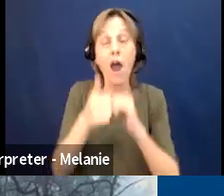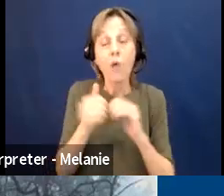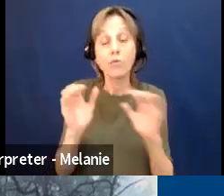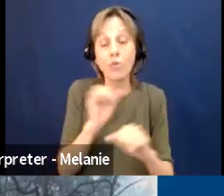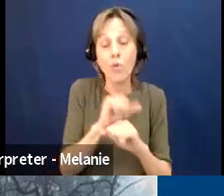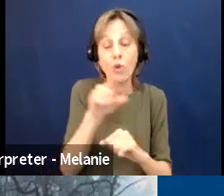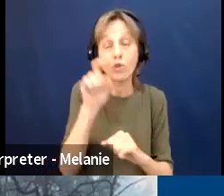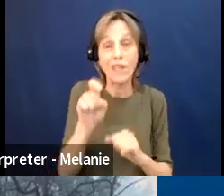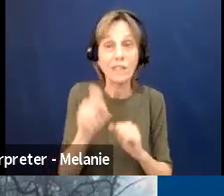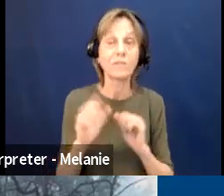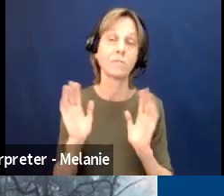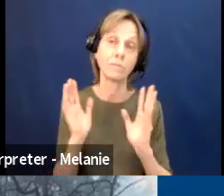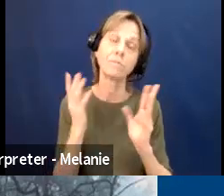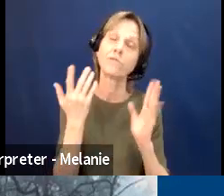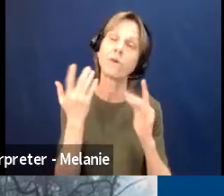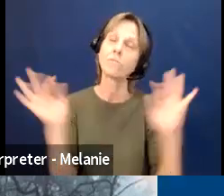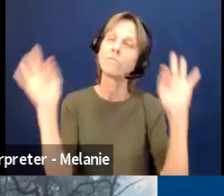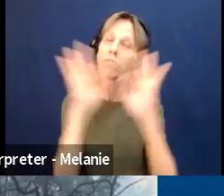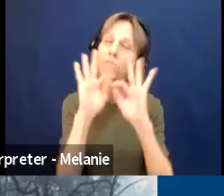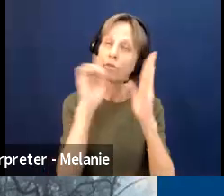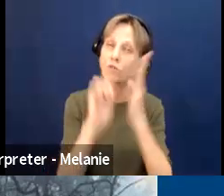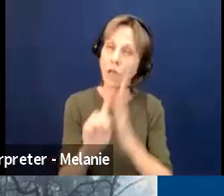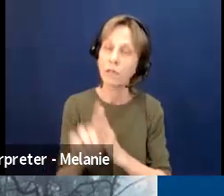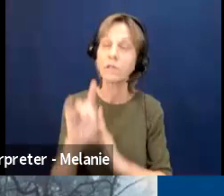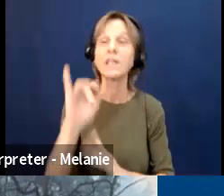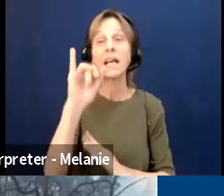things you want to look at um if you're in Larimer county you can always check with us we have a lot